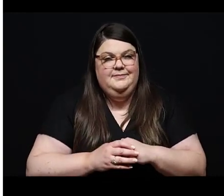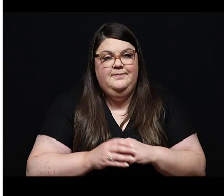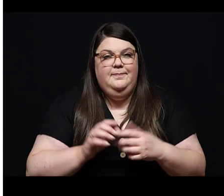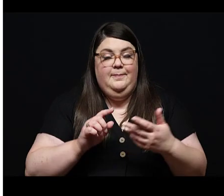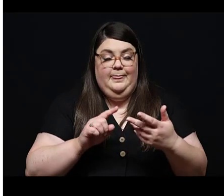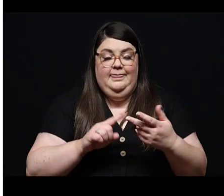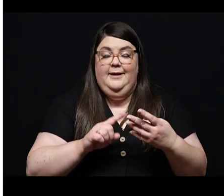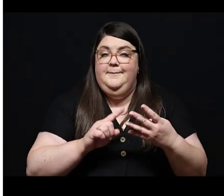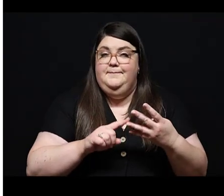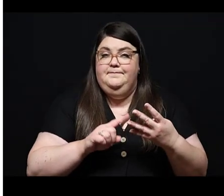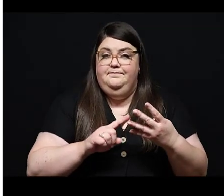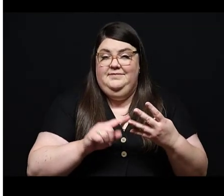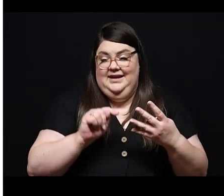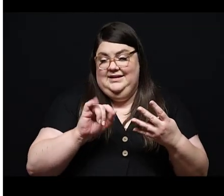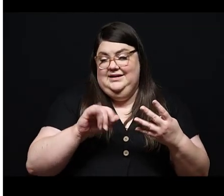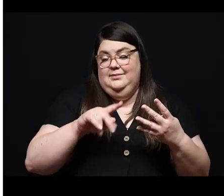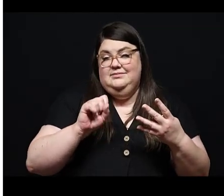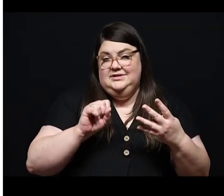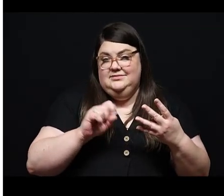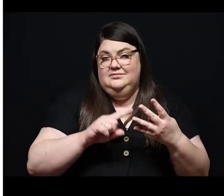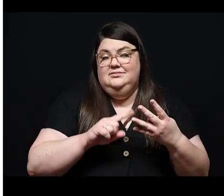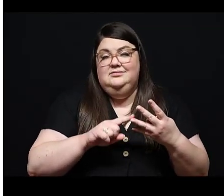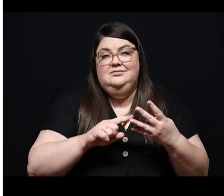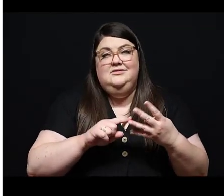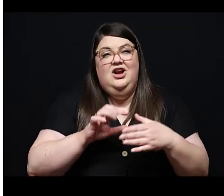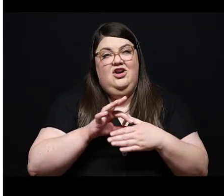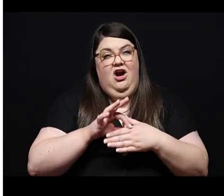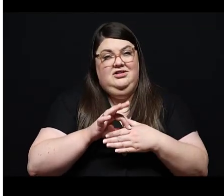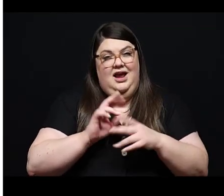Tips – Content that people with disabilities can